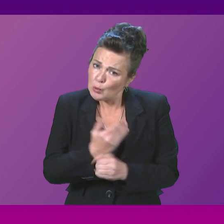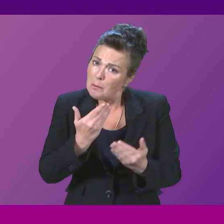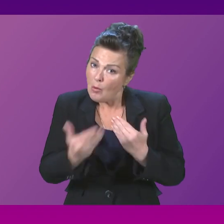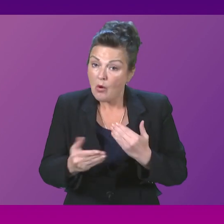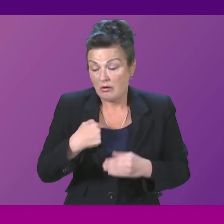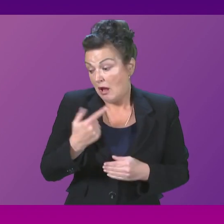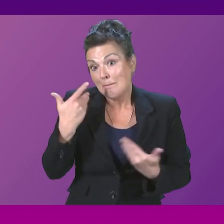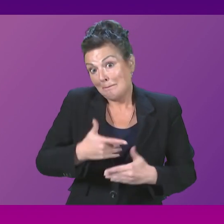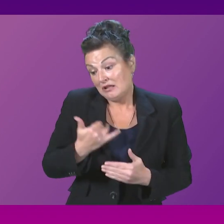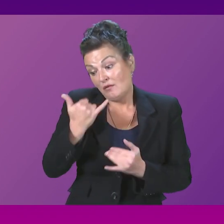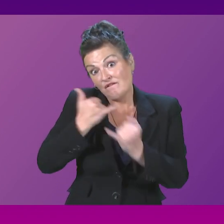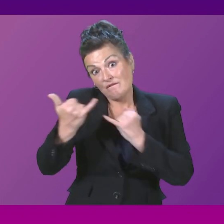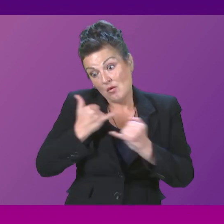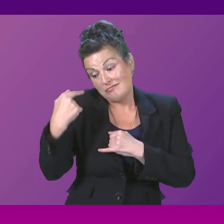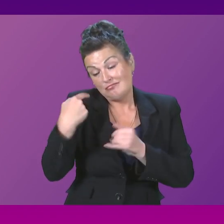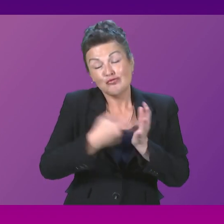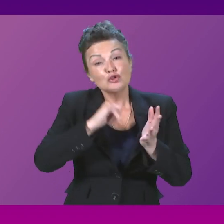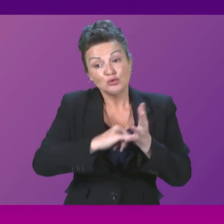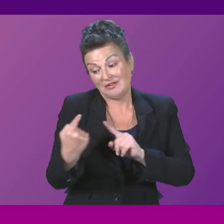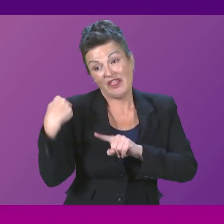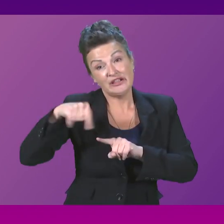to the new Prime Minister when I spoke to him earlier this week.